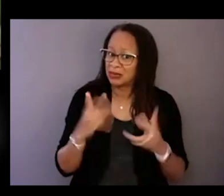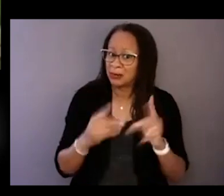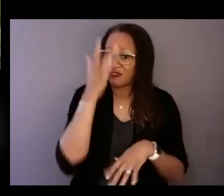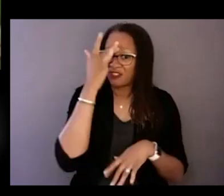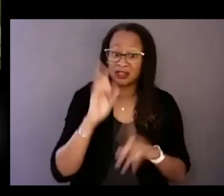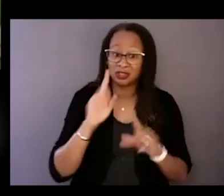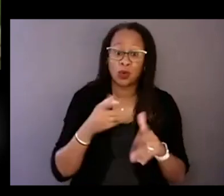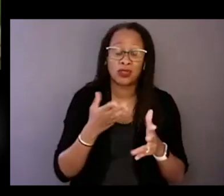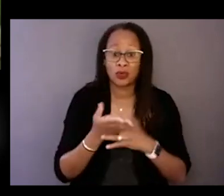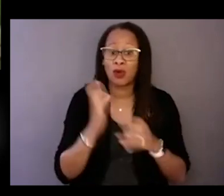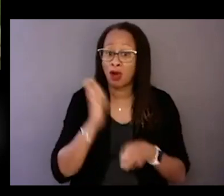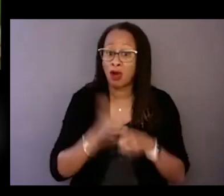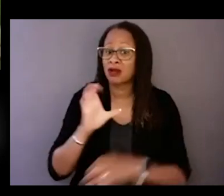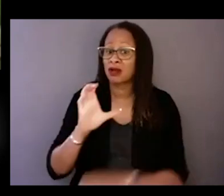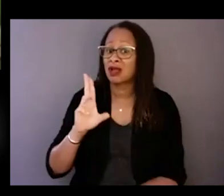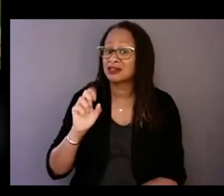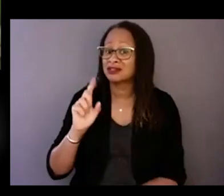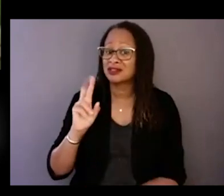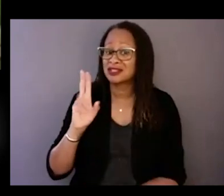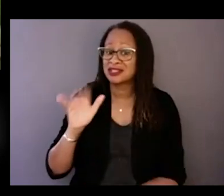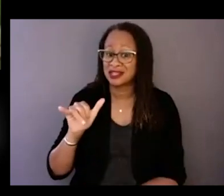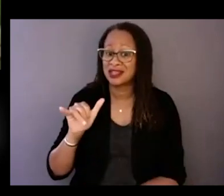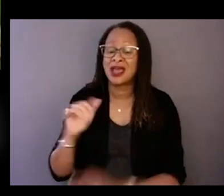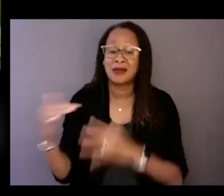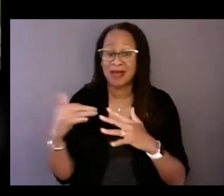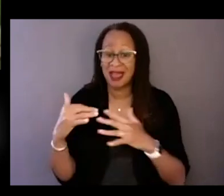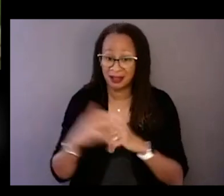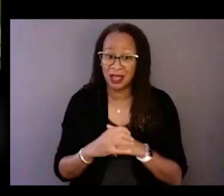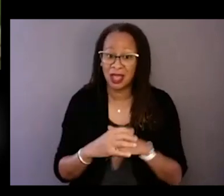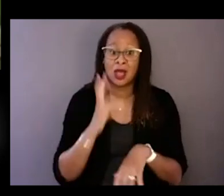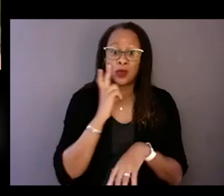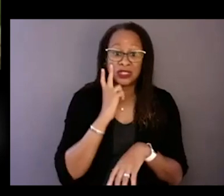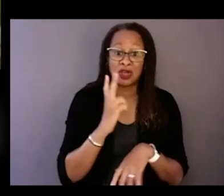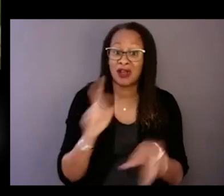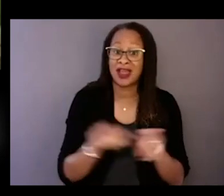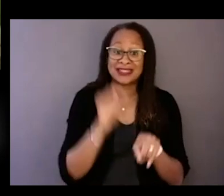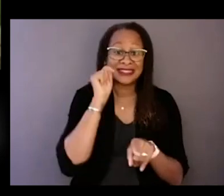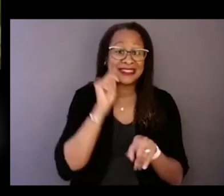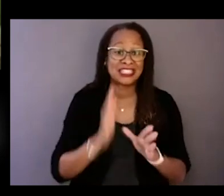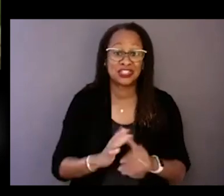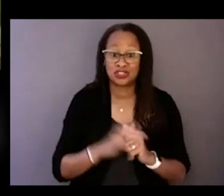And, you know, we also saw a lot of other clips of Britney even as a teenager saying her biggest goal was to be a mom.